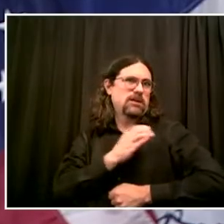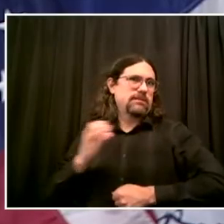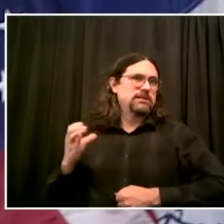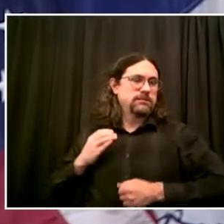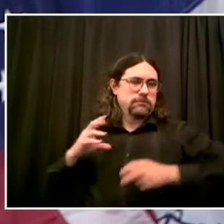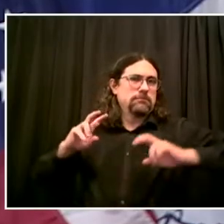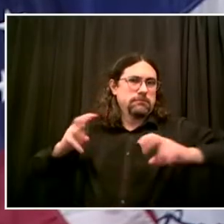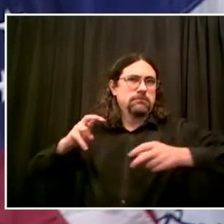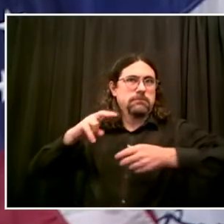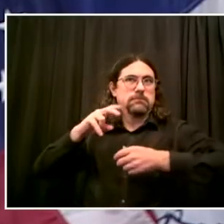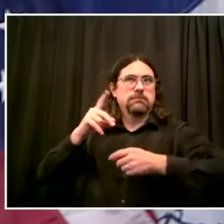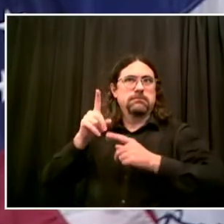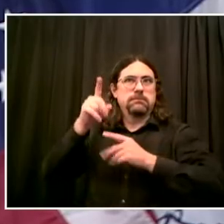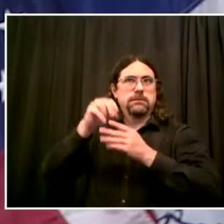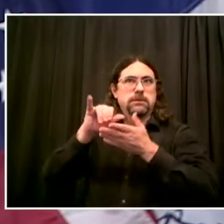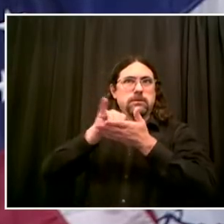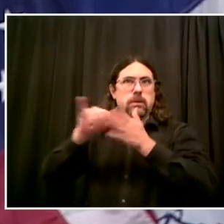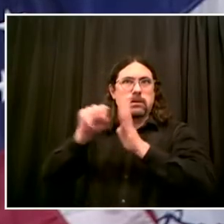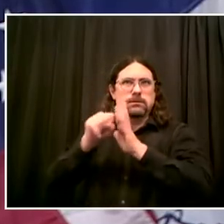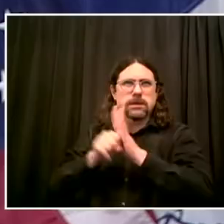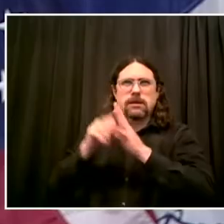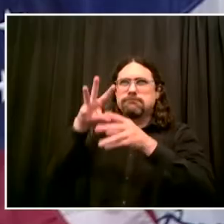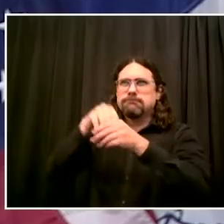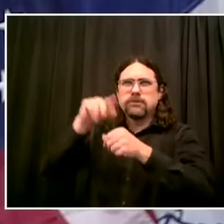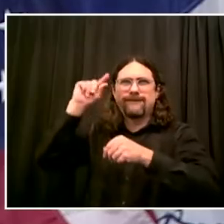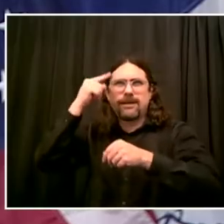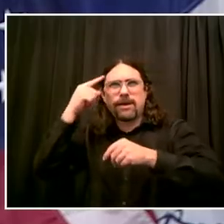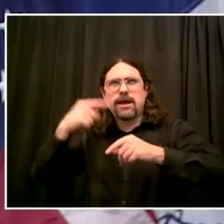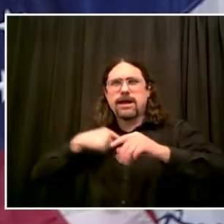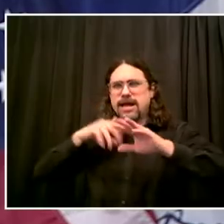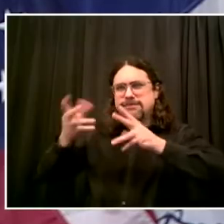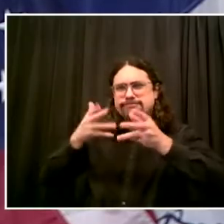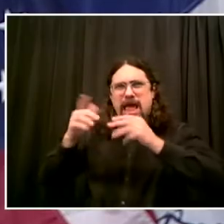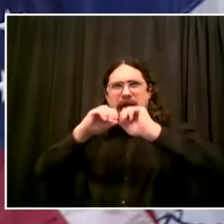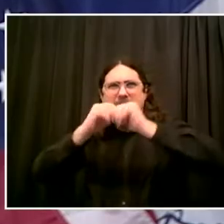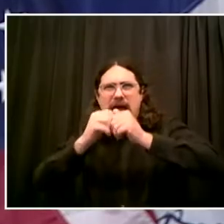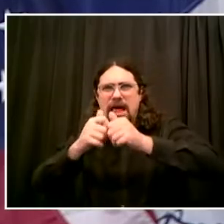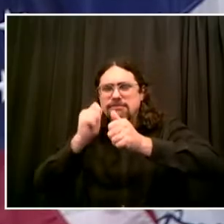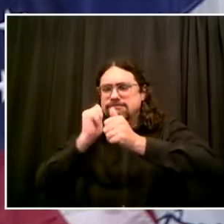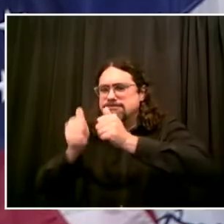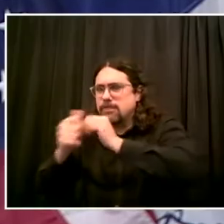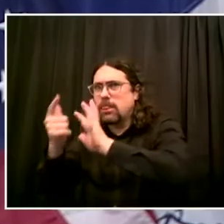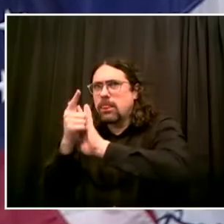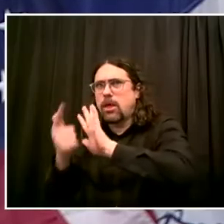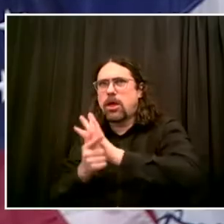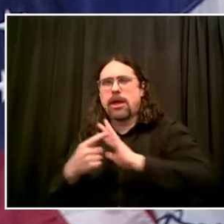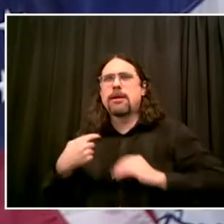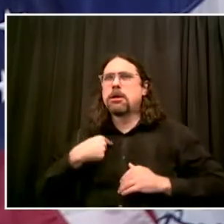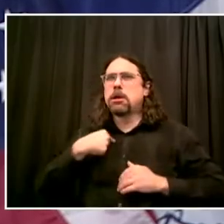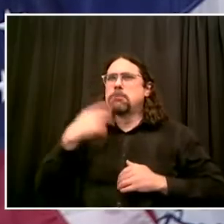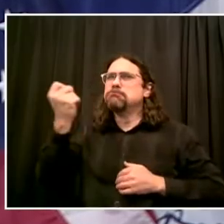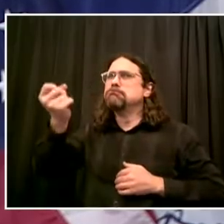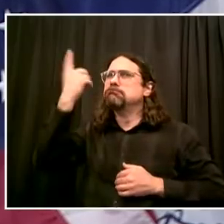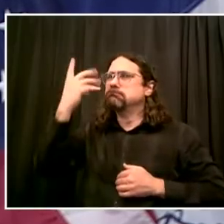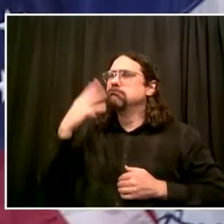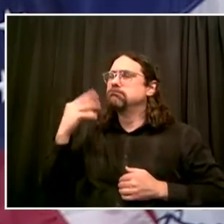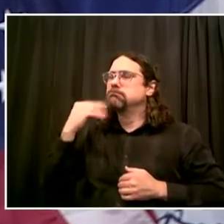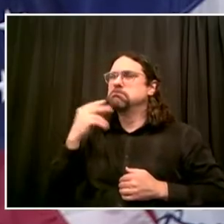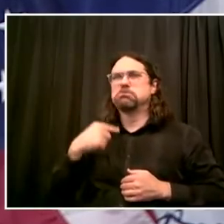LEGISLATORS. WE ARE GOING TO KEEP DIALOGUE GOING AND I AM VERY CERTAIN WE WILL COME TO SOMETHING THAT